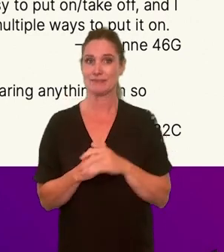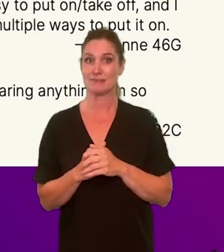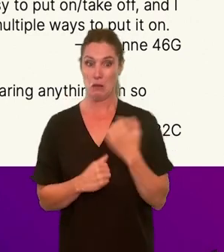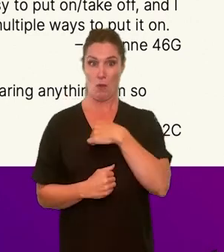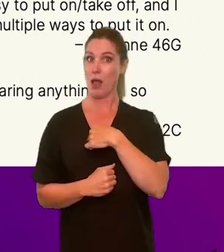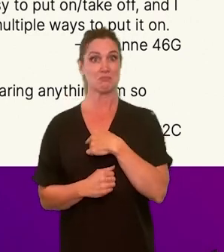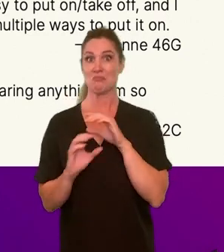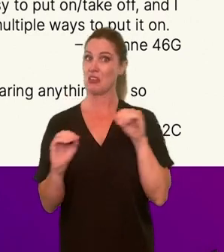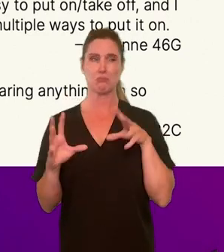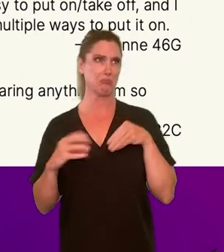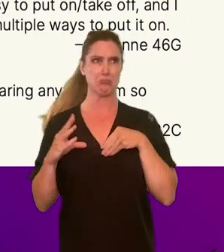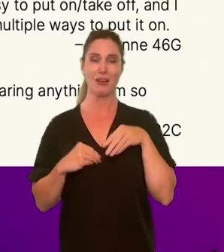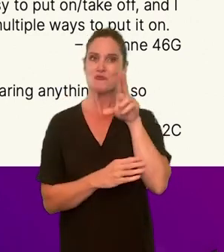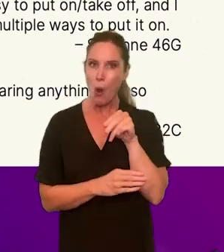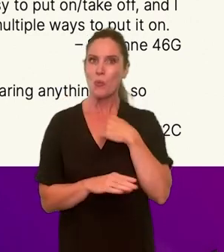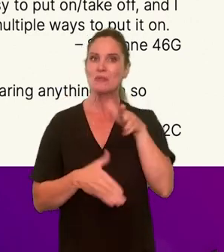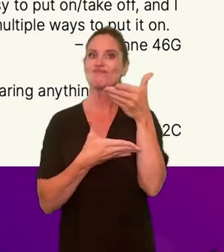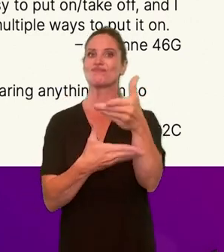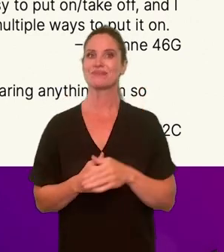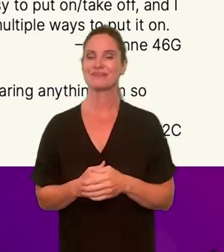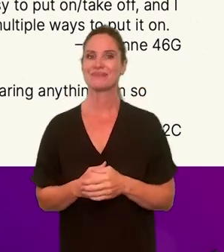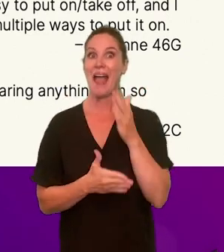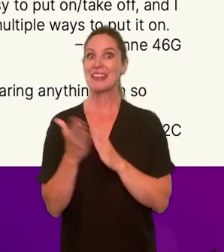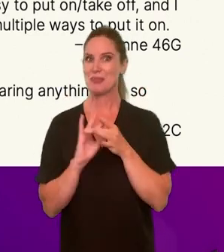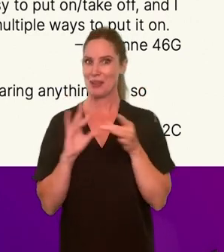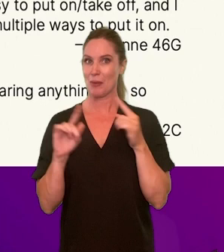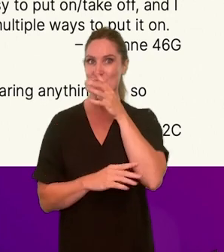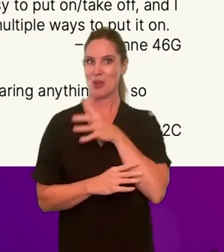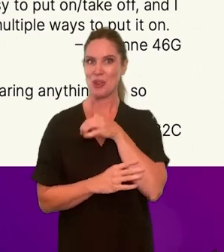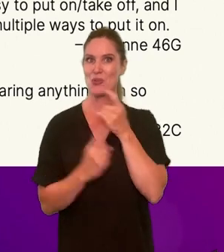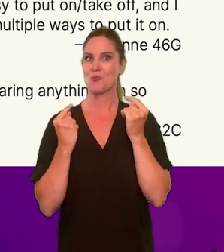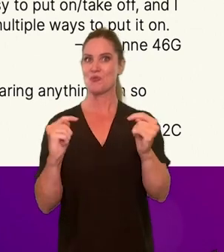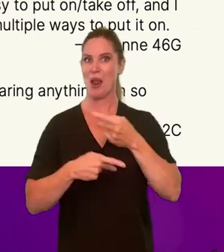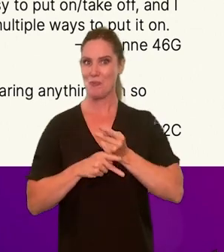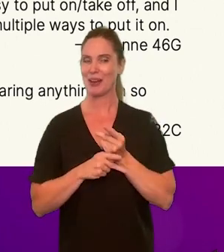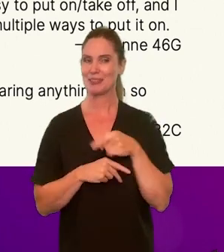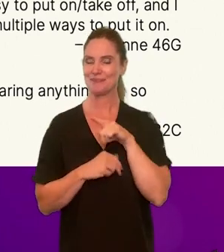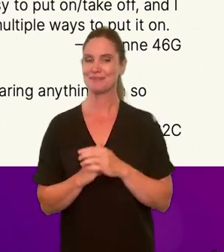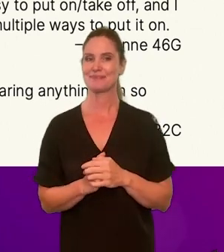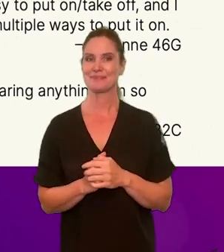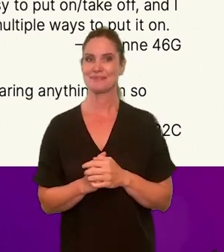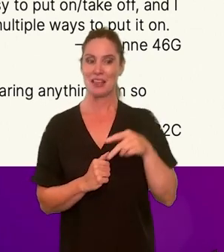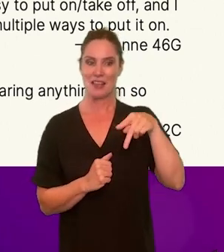And here are some comments from women who tried our product. Pamela mentions how she loved having something easy to take off